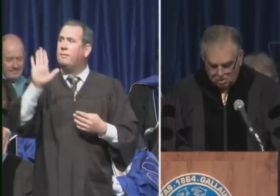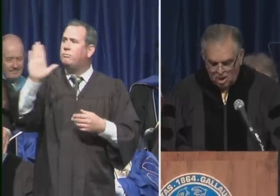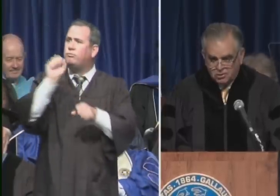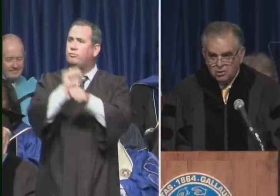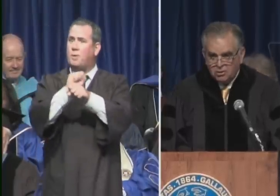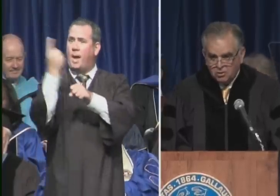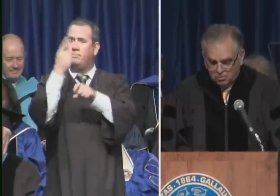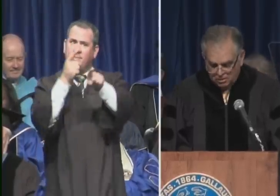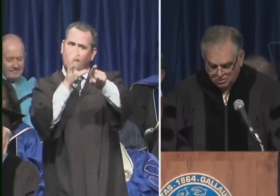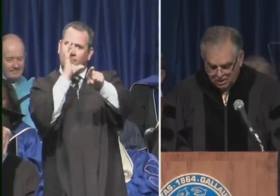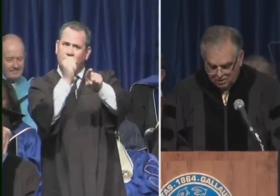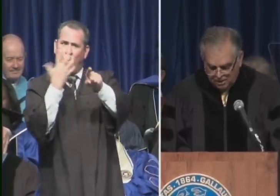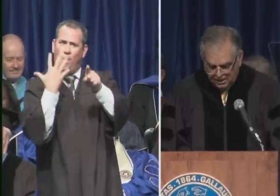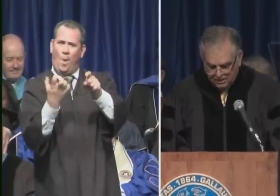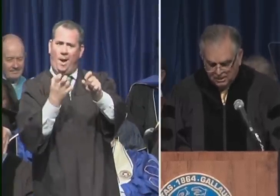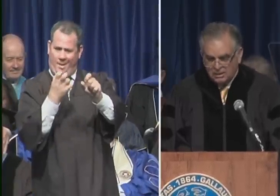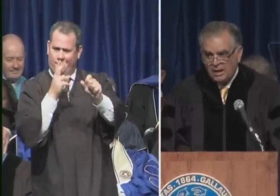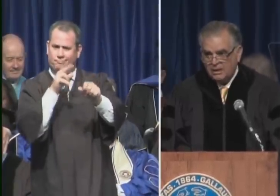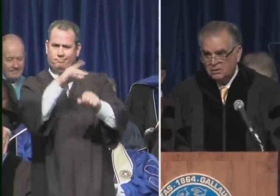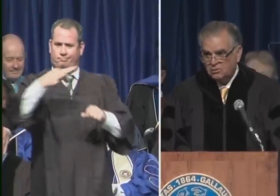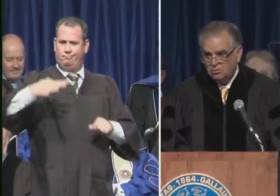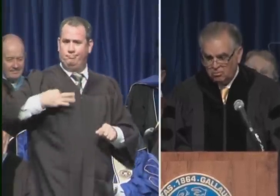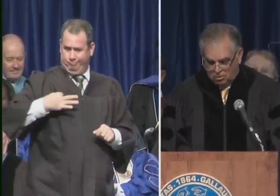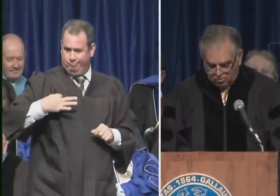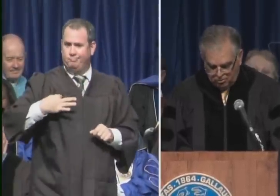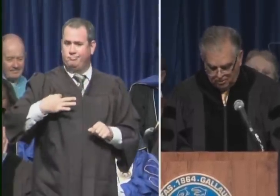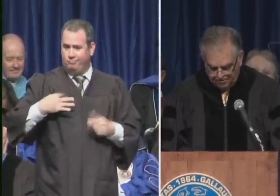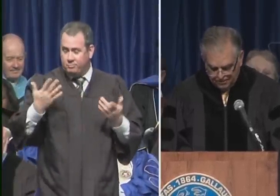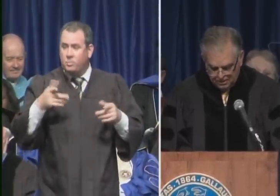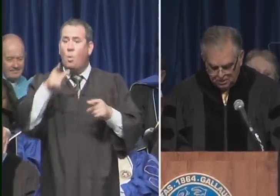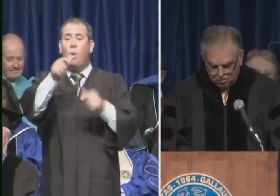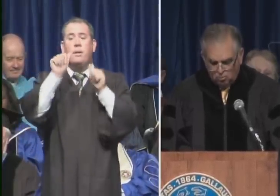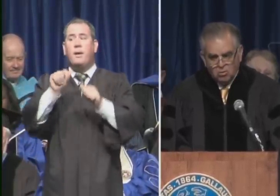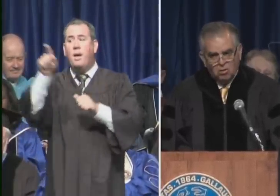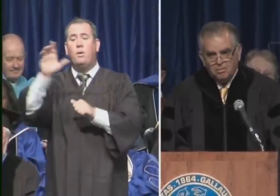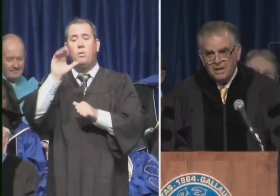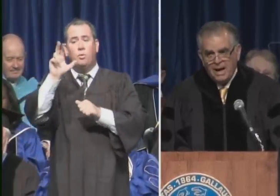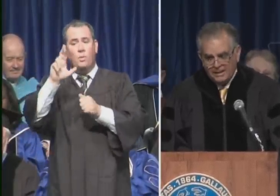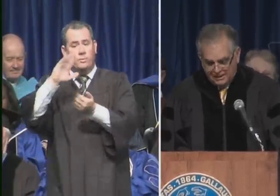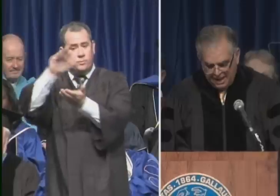Talk to your career center and get connected to a recruiter.